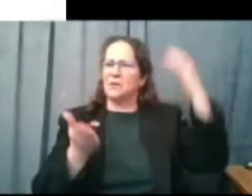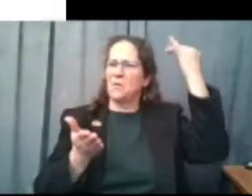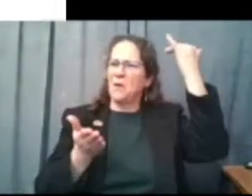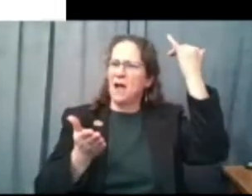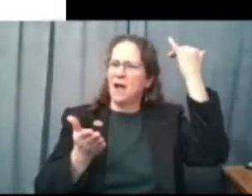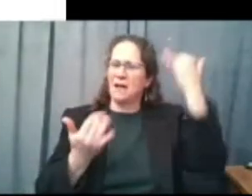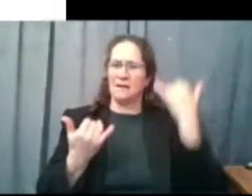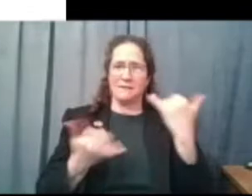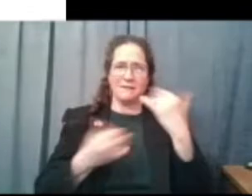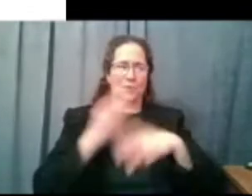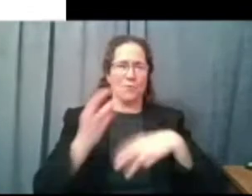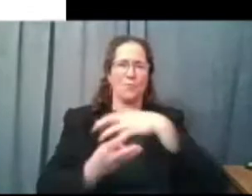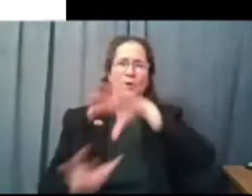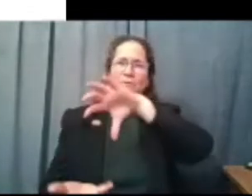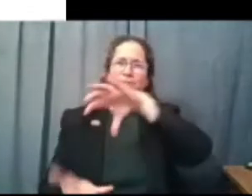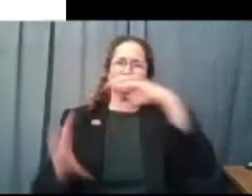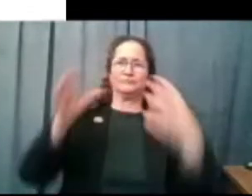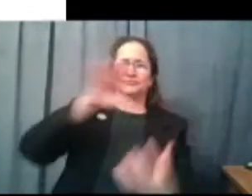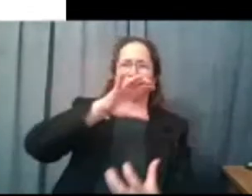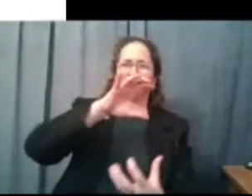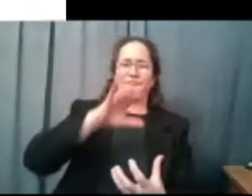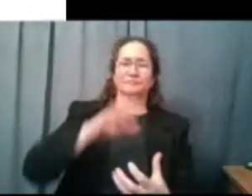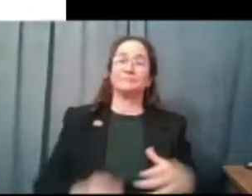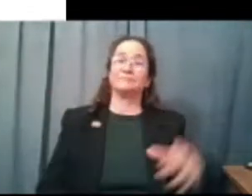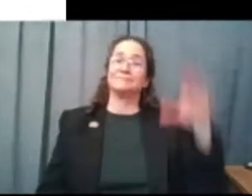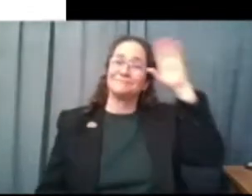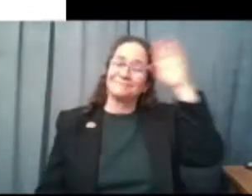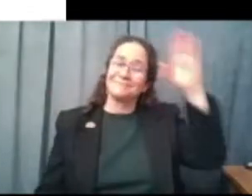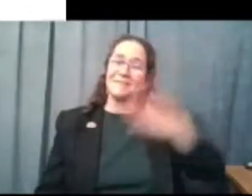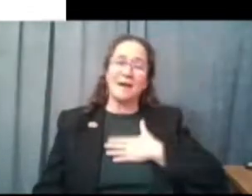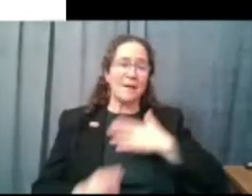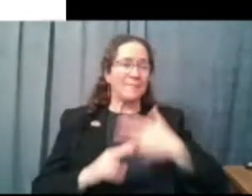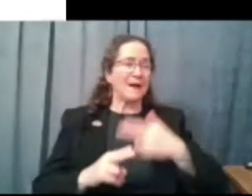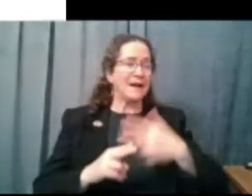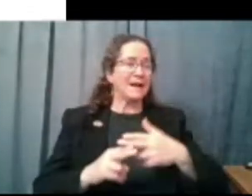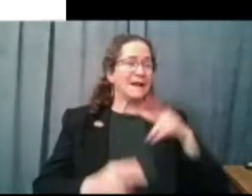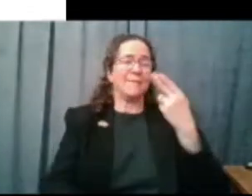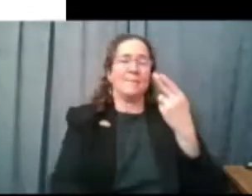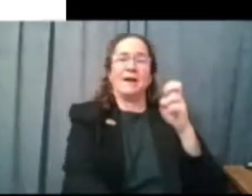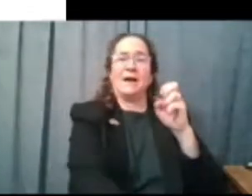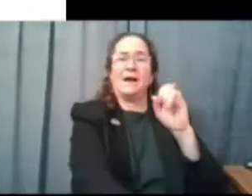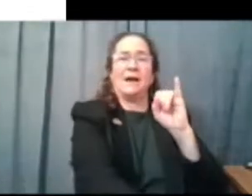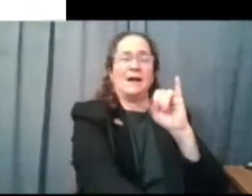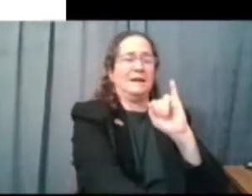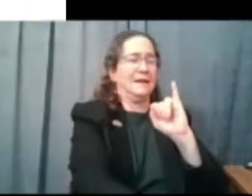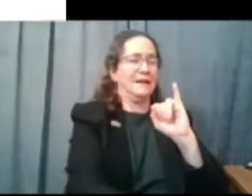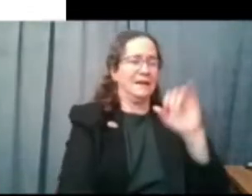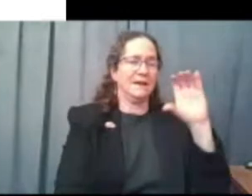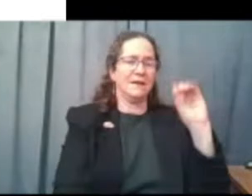And hi, I'm Heidi Orvosh-Kamenski. I'm a consultant with State Support Team region seven.